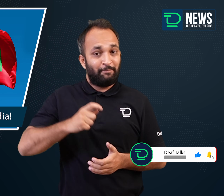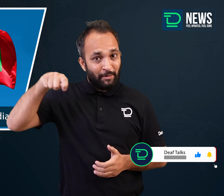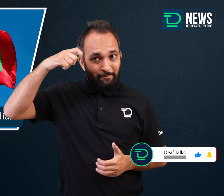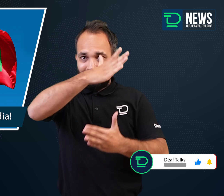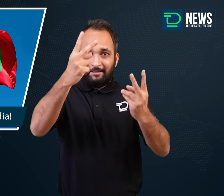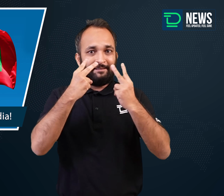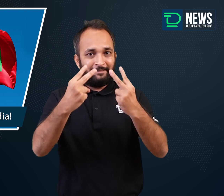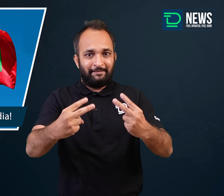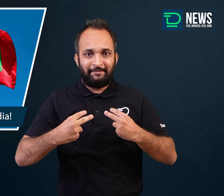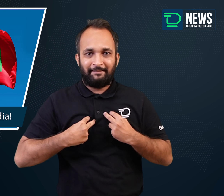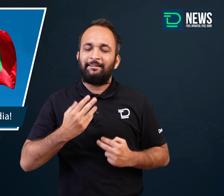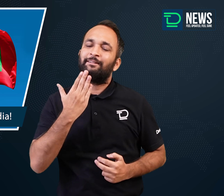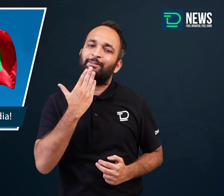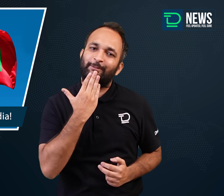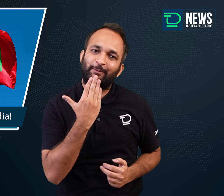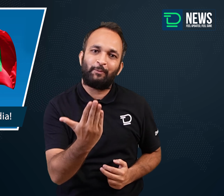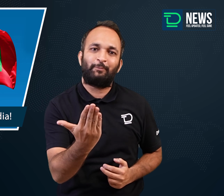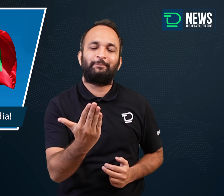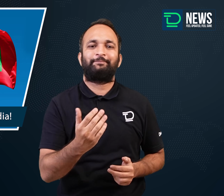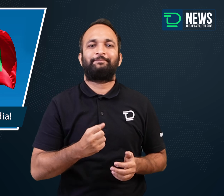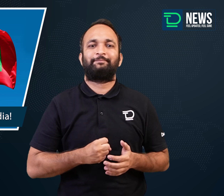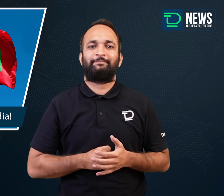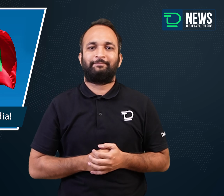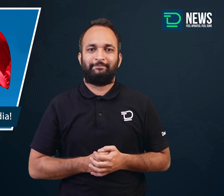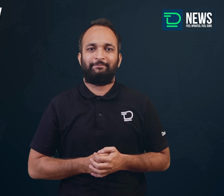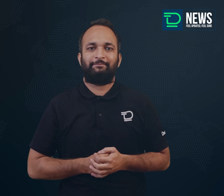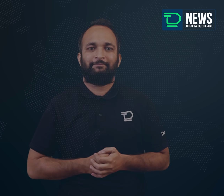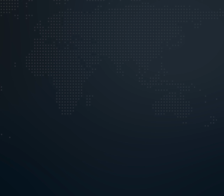Subscribe, and thanks for watching.